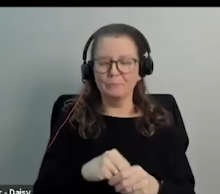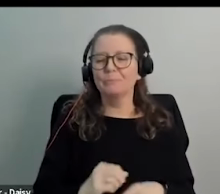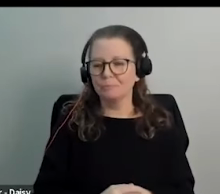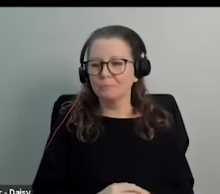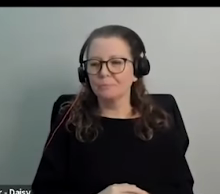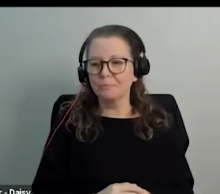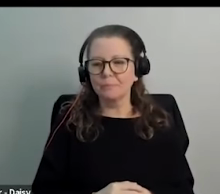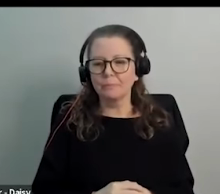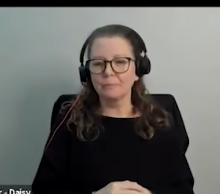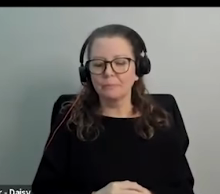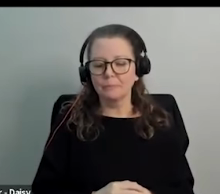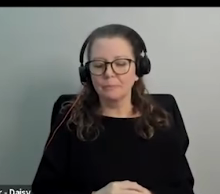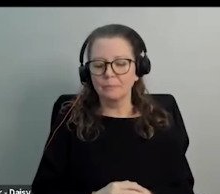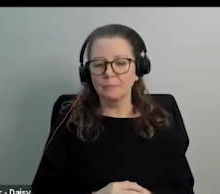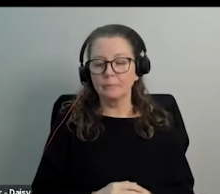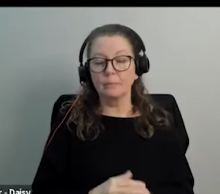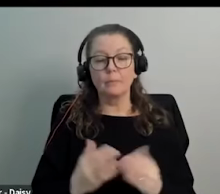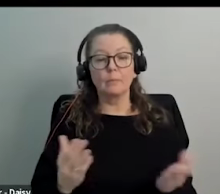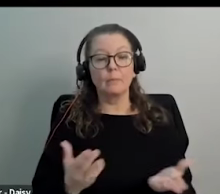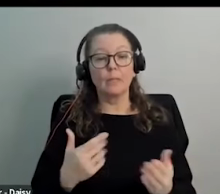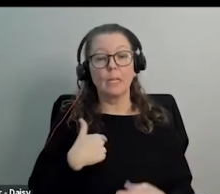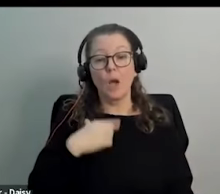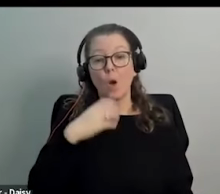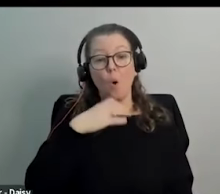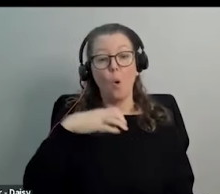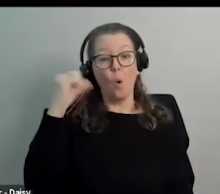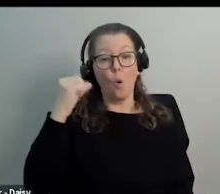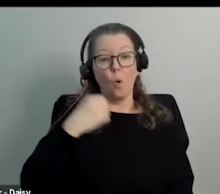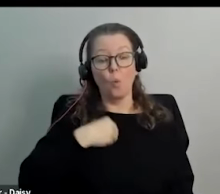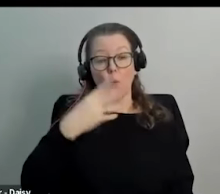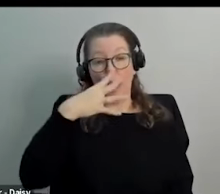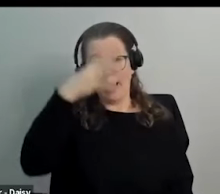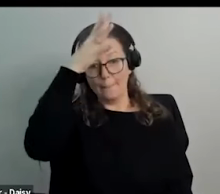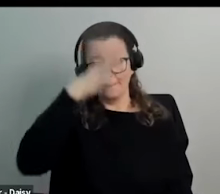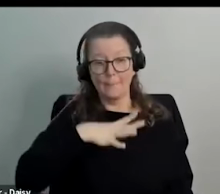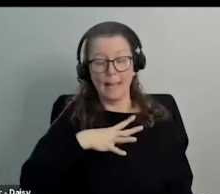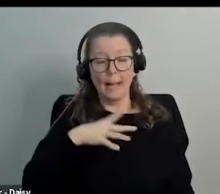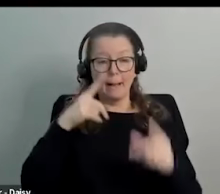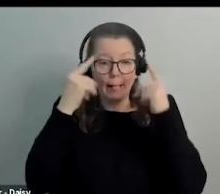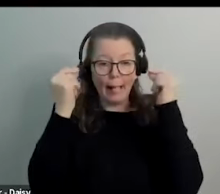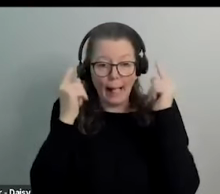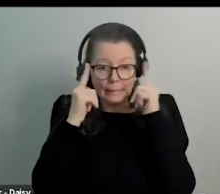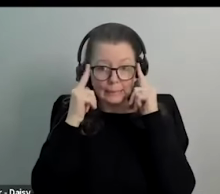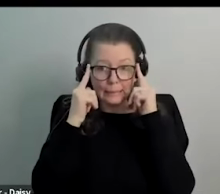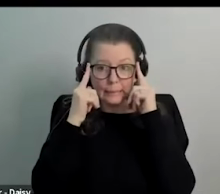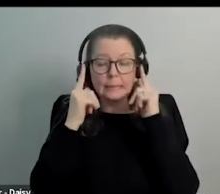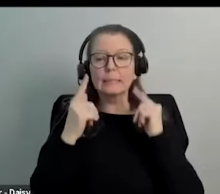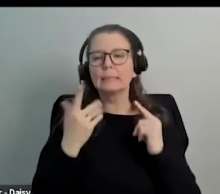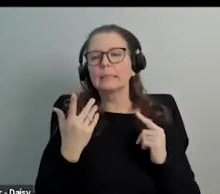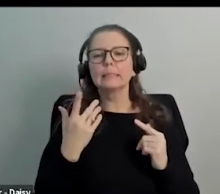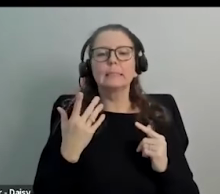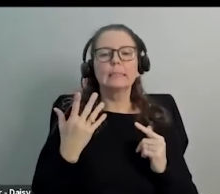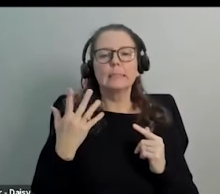I am a older white male with glasses, and a sort of lavender shirt,